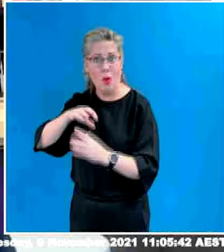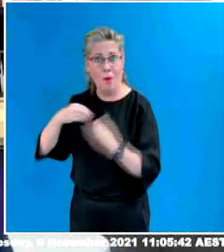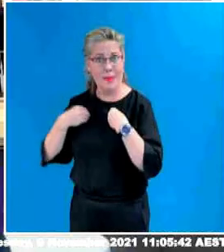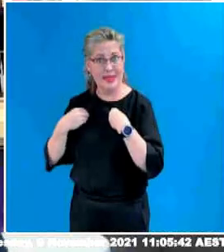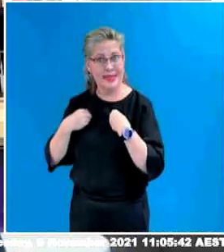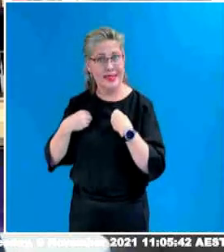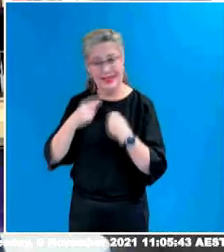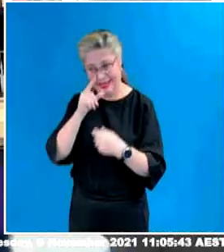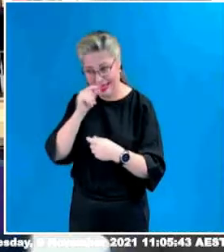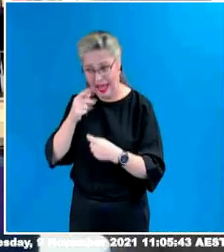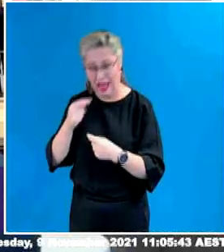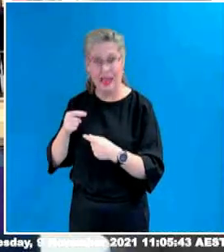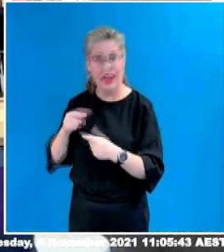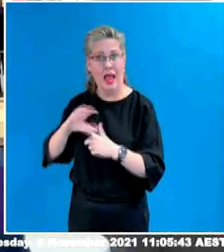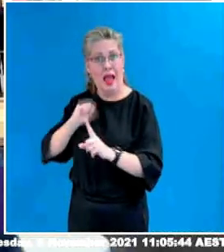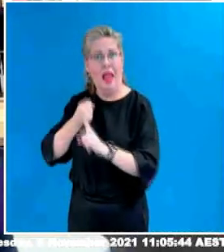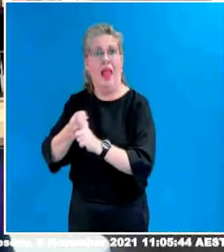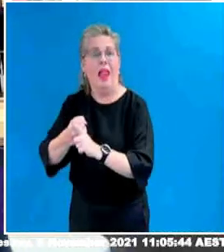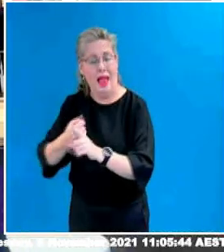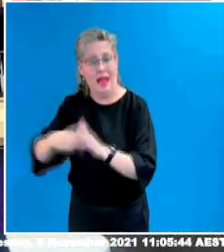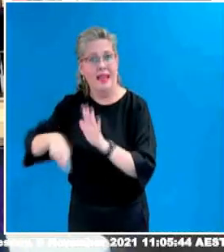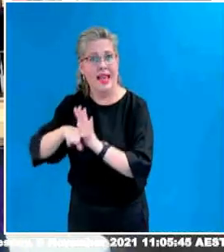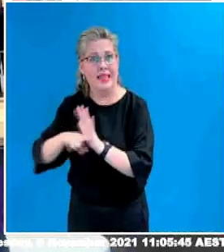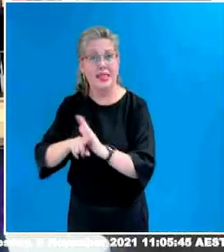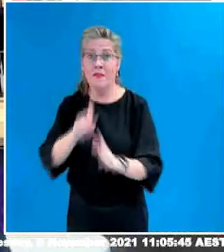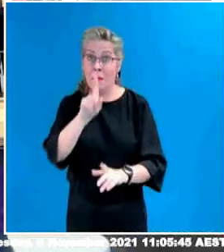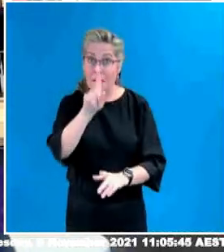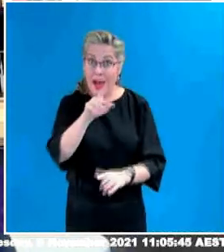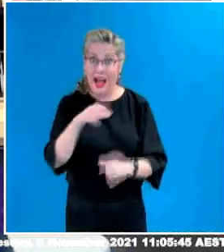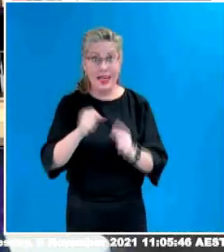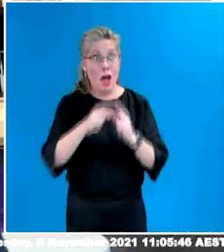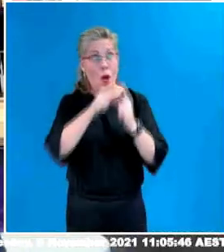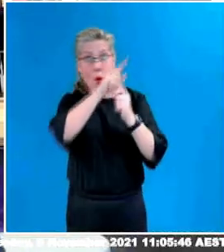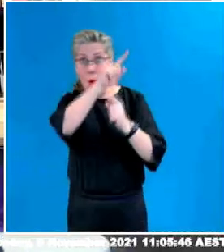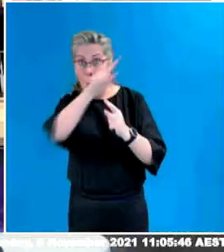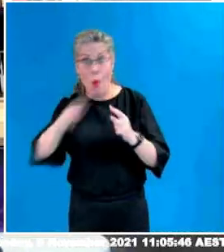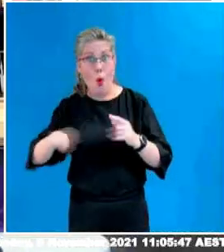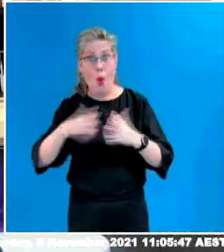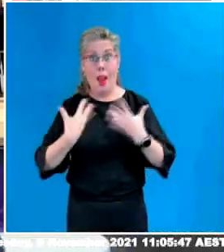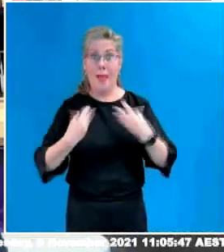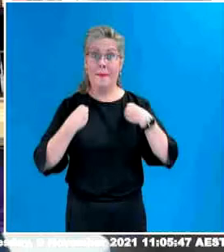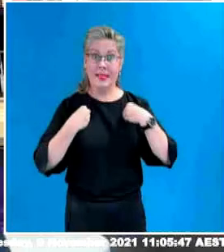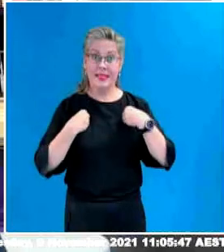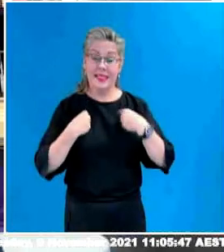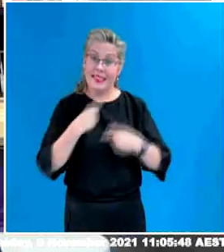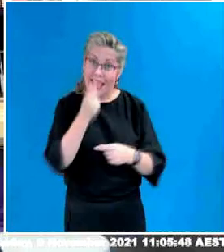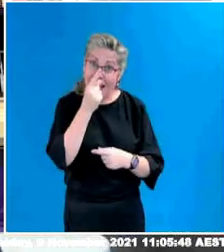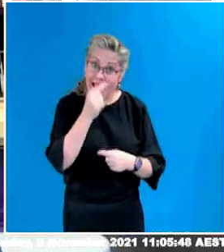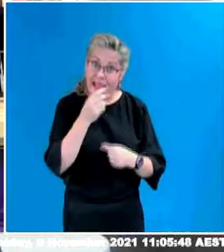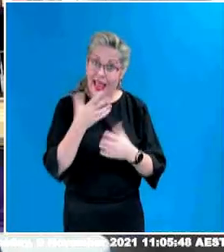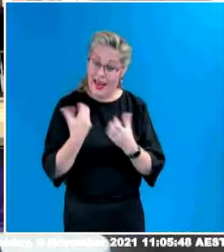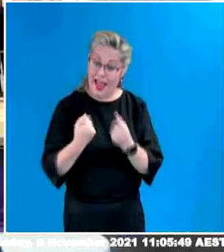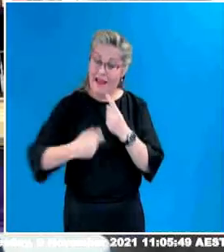jobs and paying taxes. But there are also a large number of companies of different sizes which have